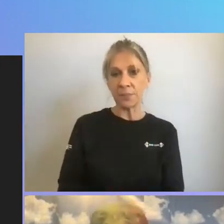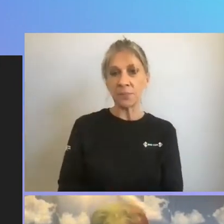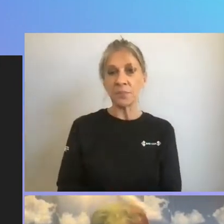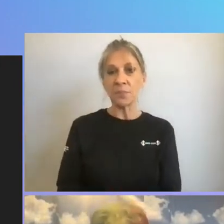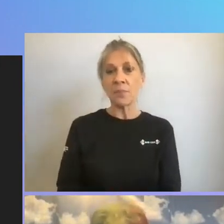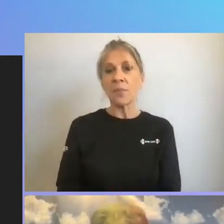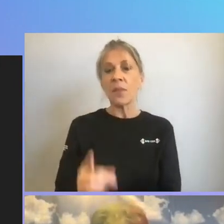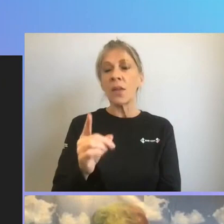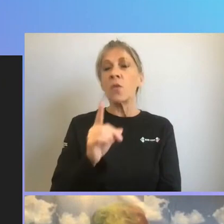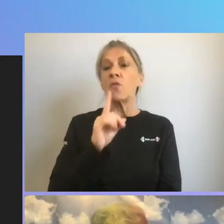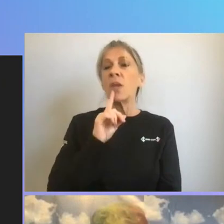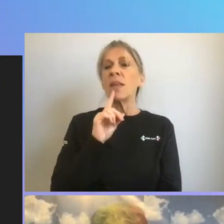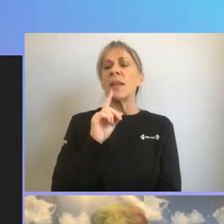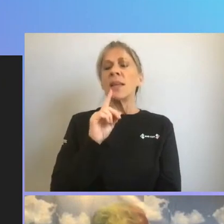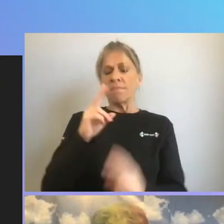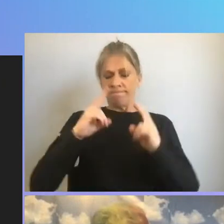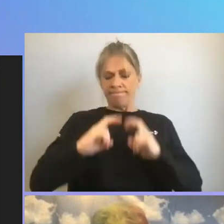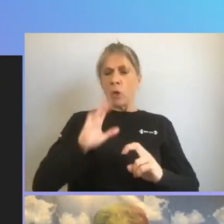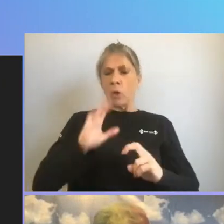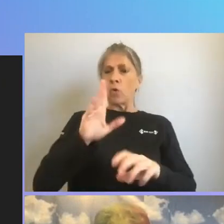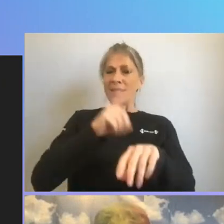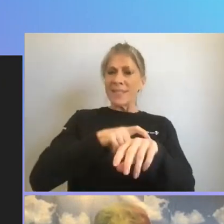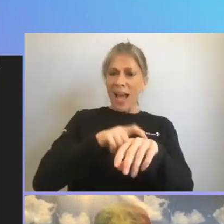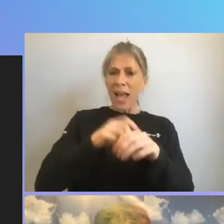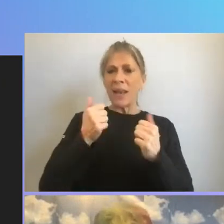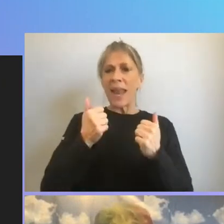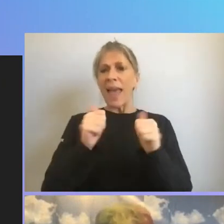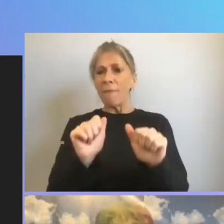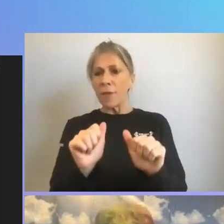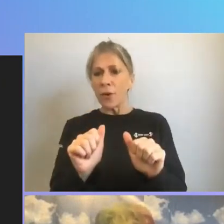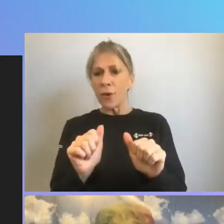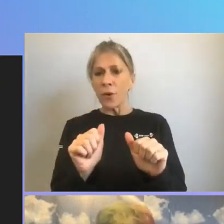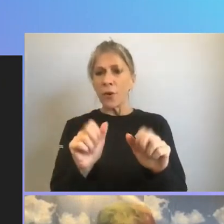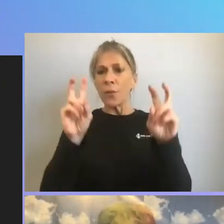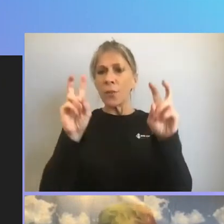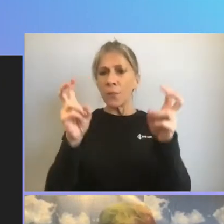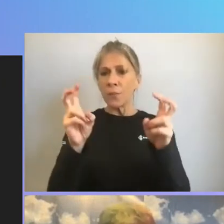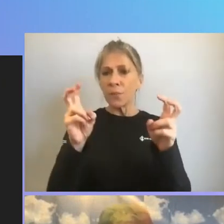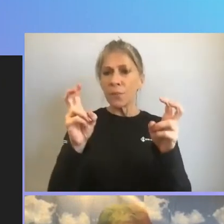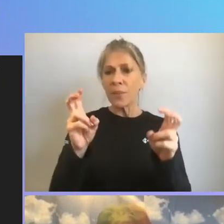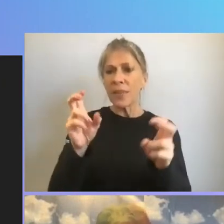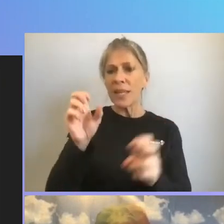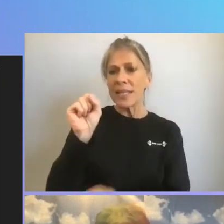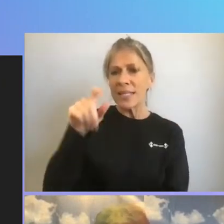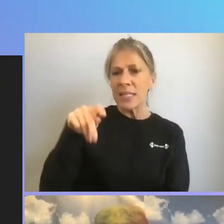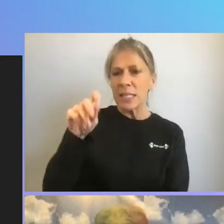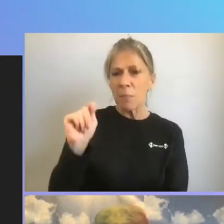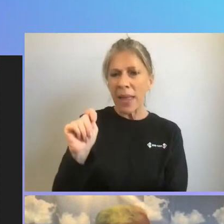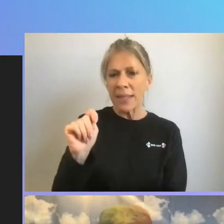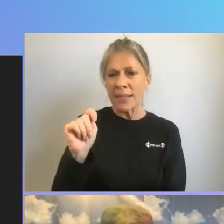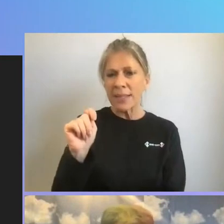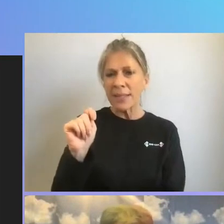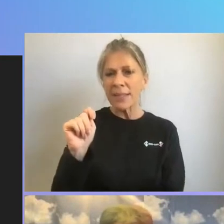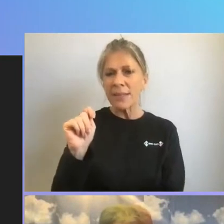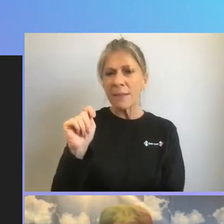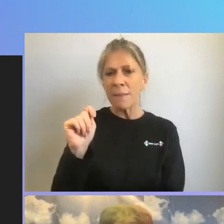and your effort. Uh, I call it quote, spend, end quote. Uh, but